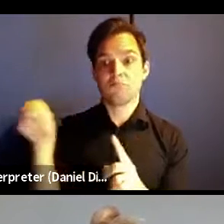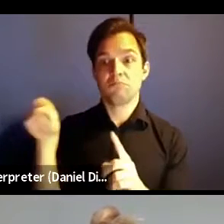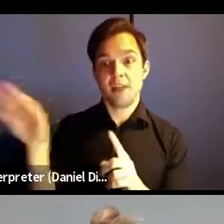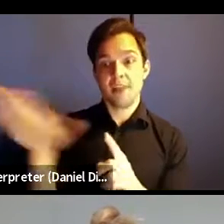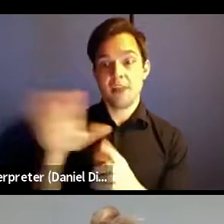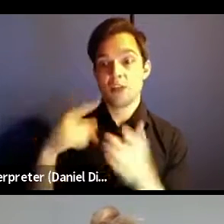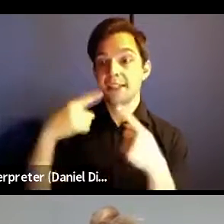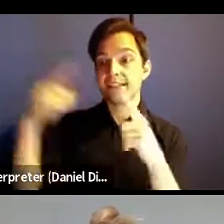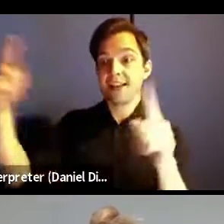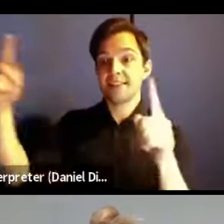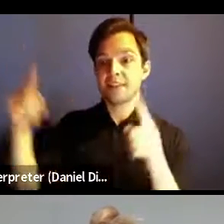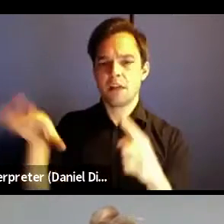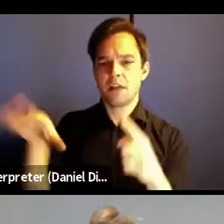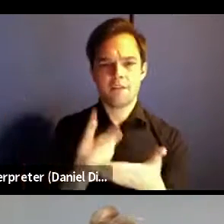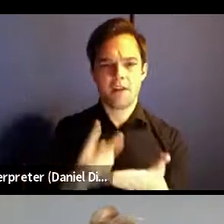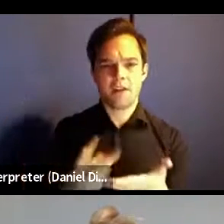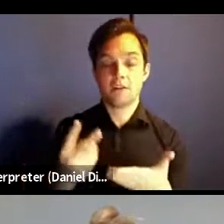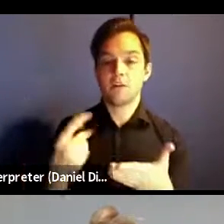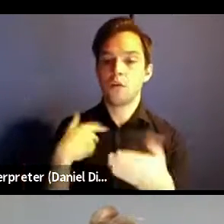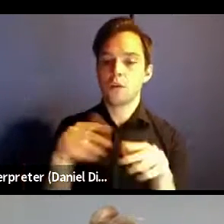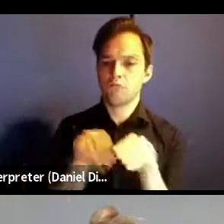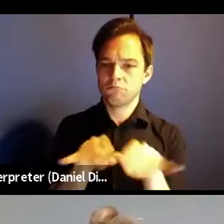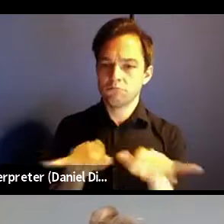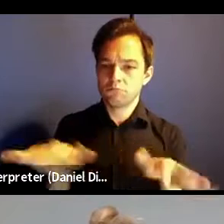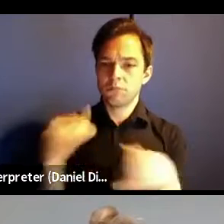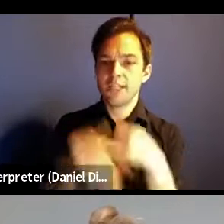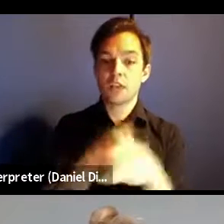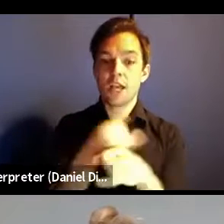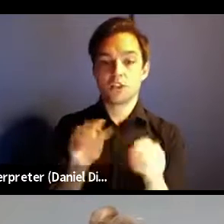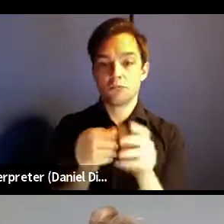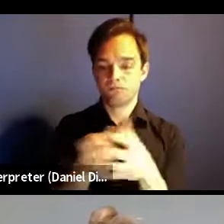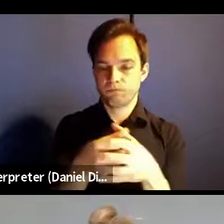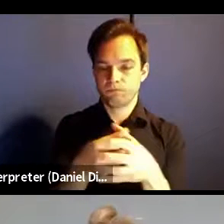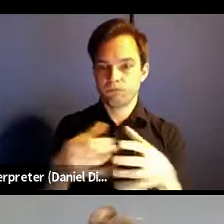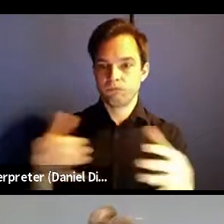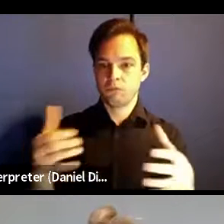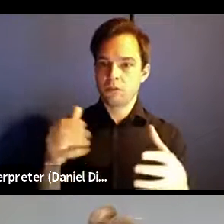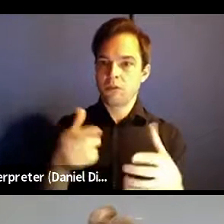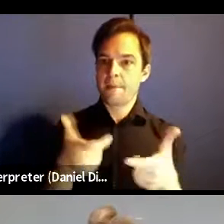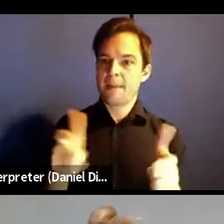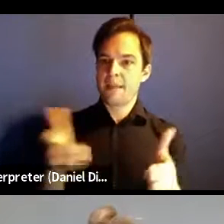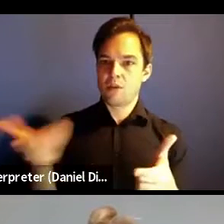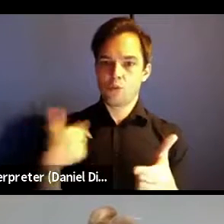As we've expanded internationally in our consumer business, one of the big things that we've learned is the importance